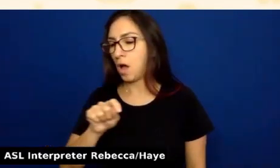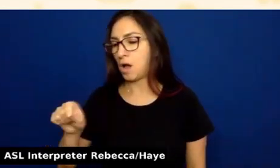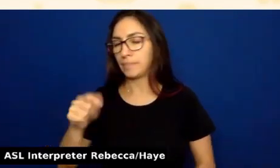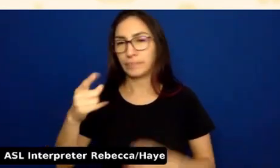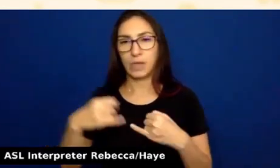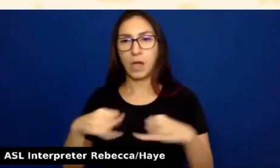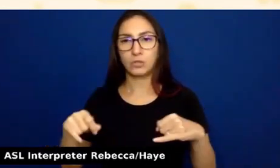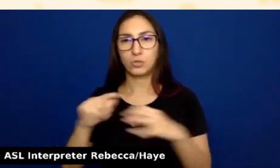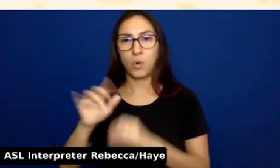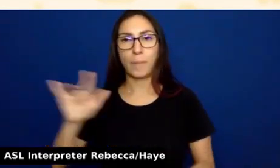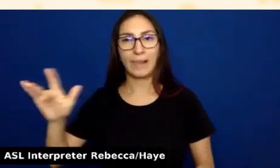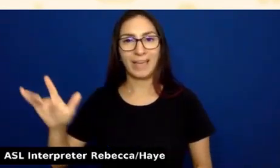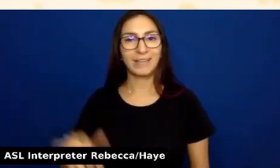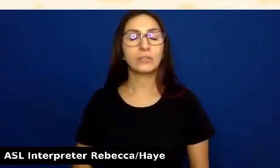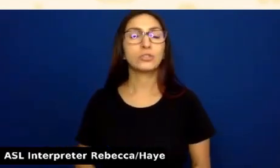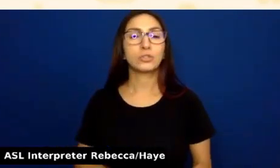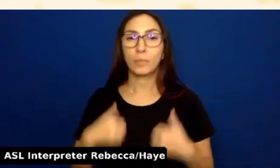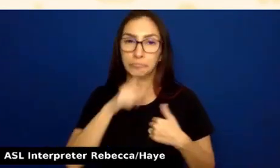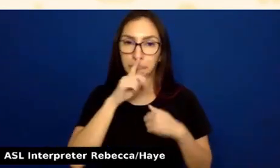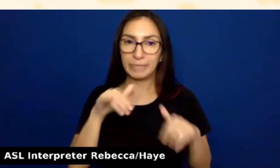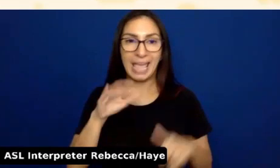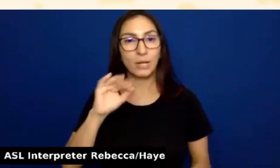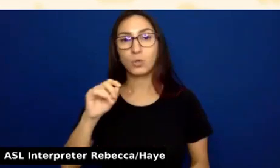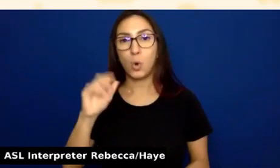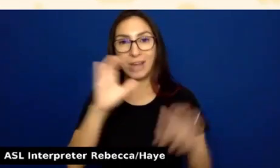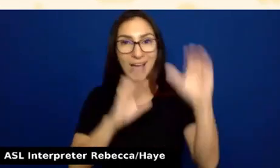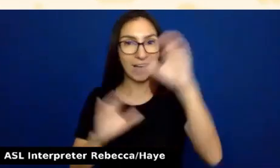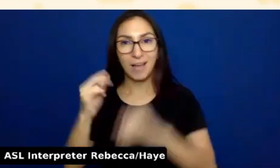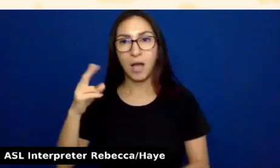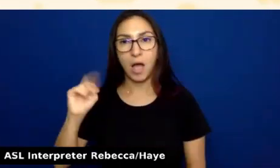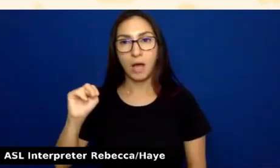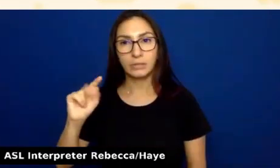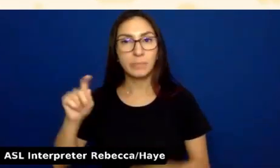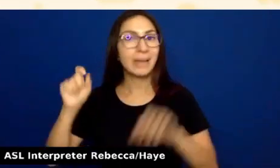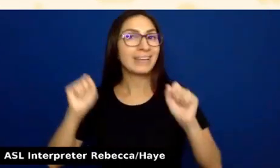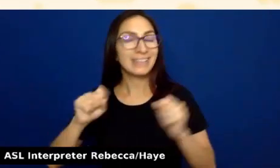but one thing I can normally check is the social media icons.